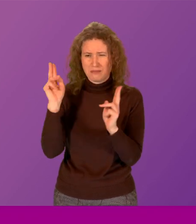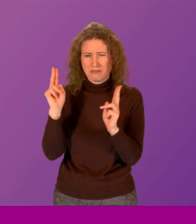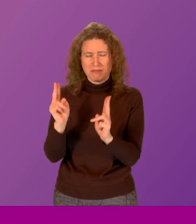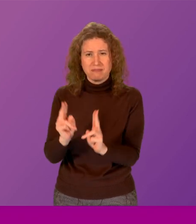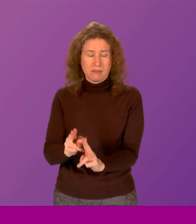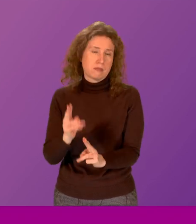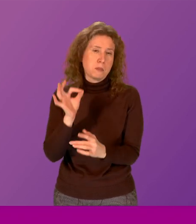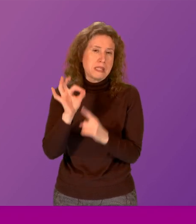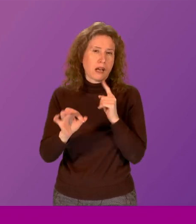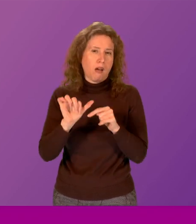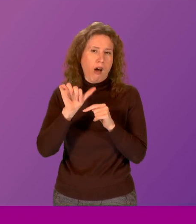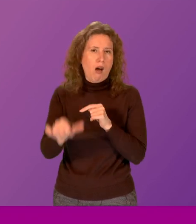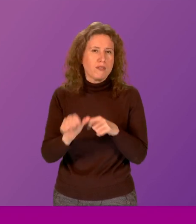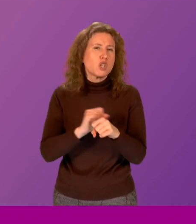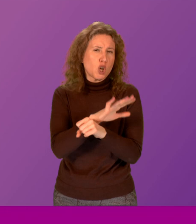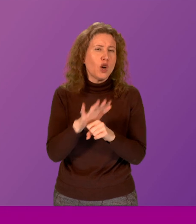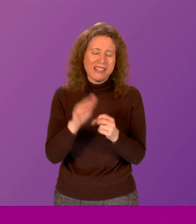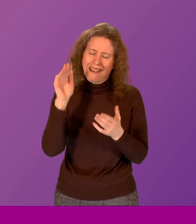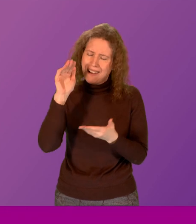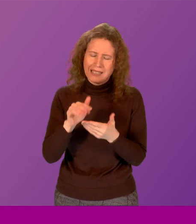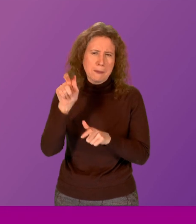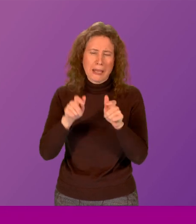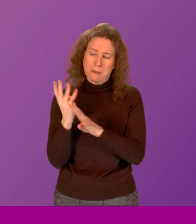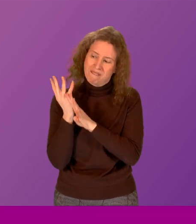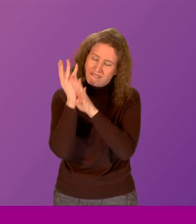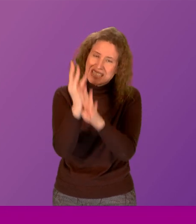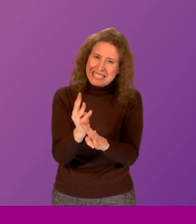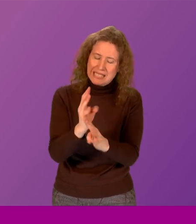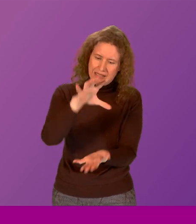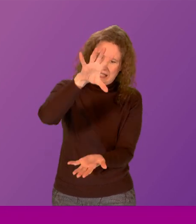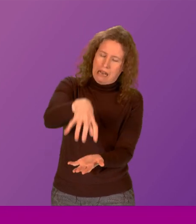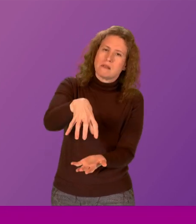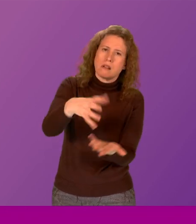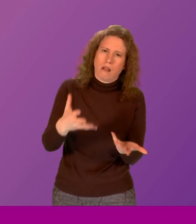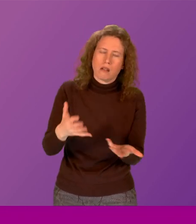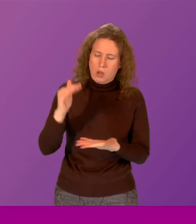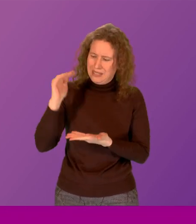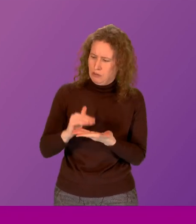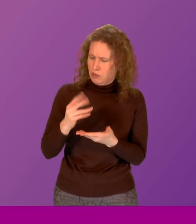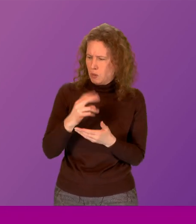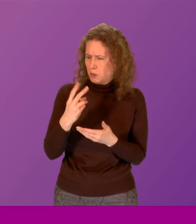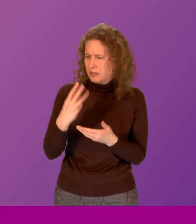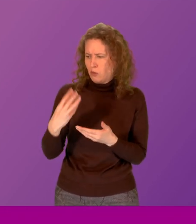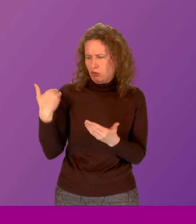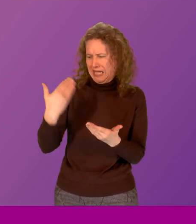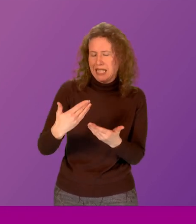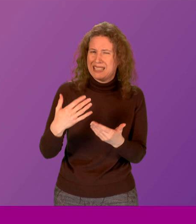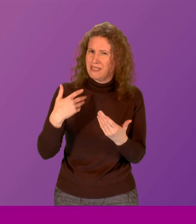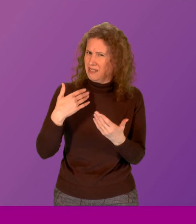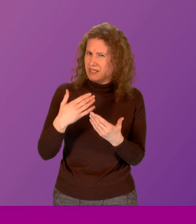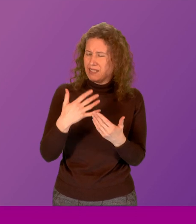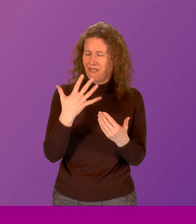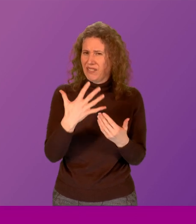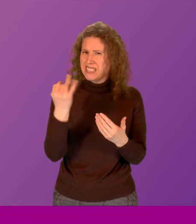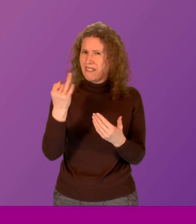particularly after Covid. The decrease from 2019 to 2023 ranges from 16 per cent to 57